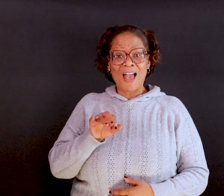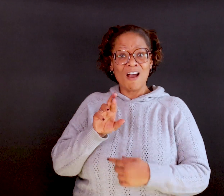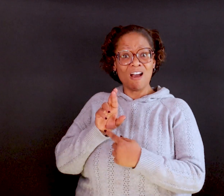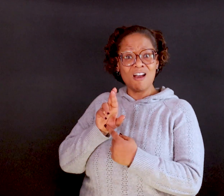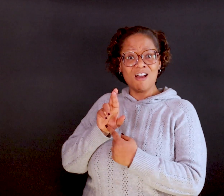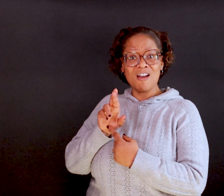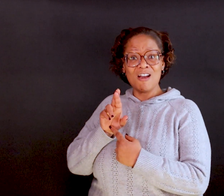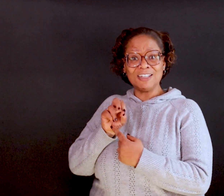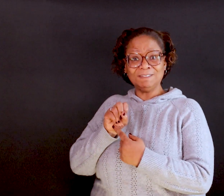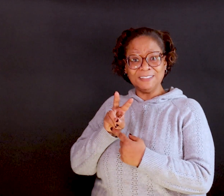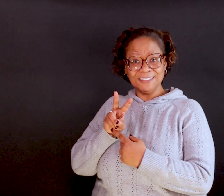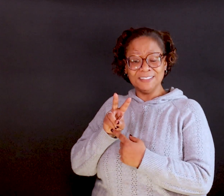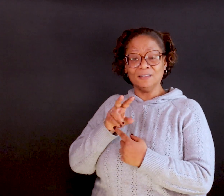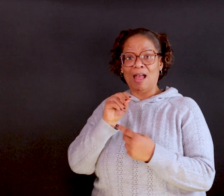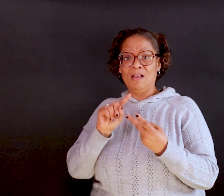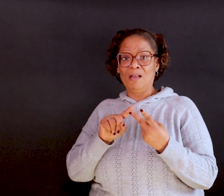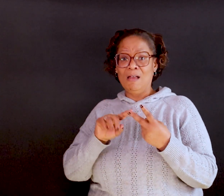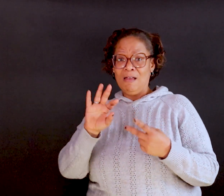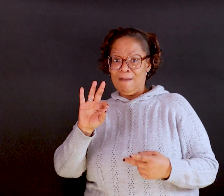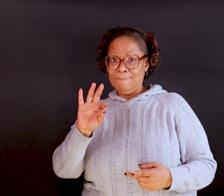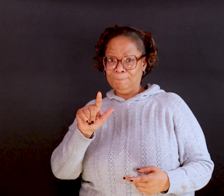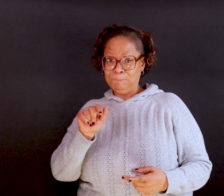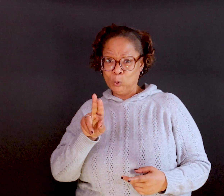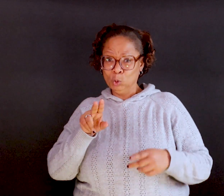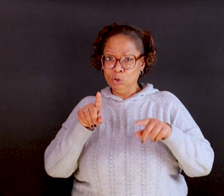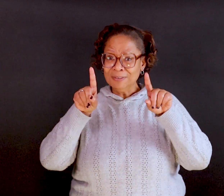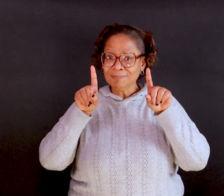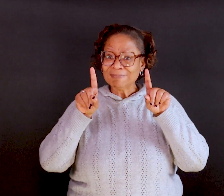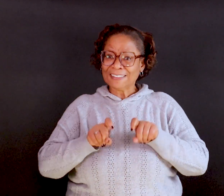RSV and influenza testing